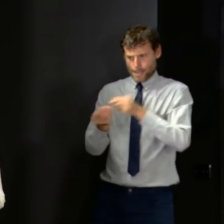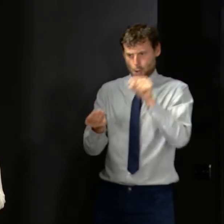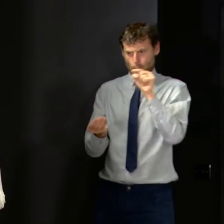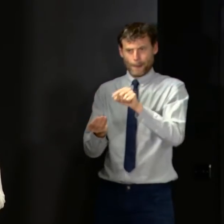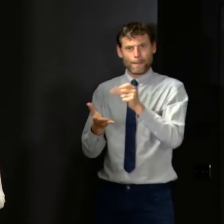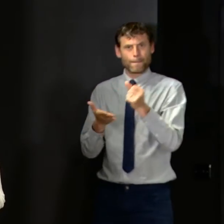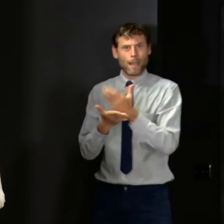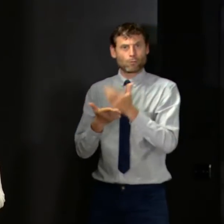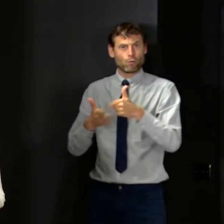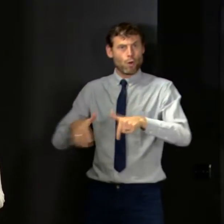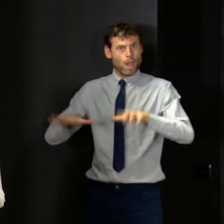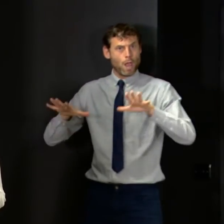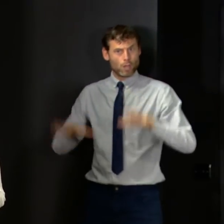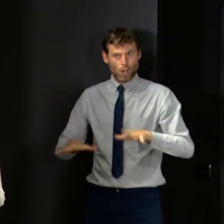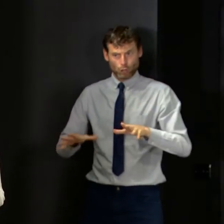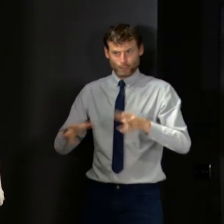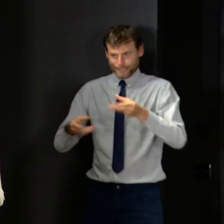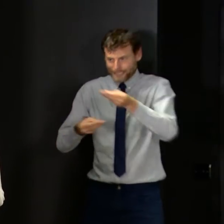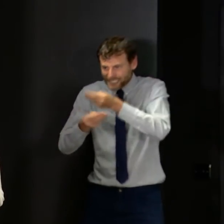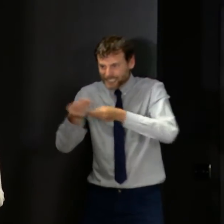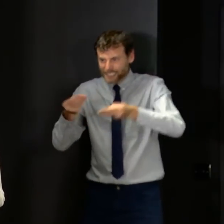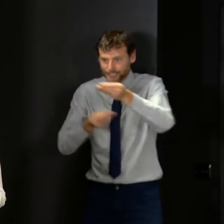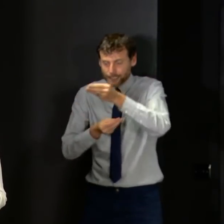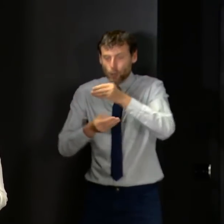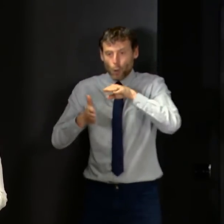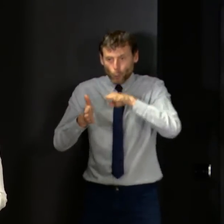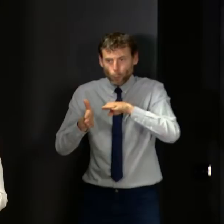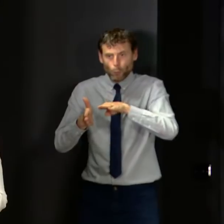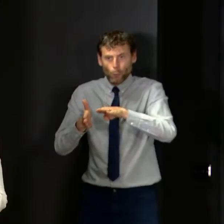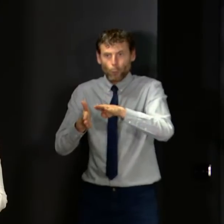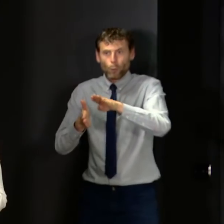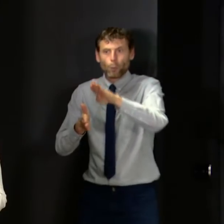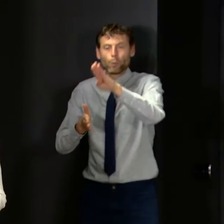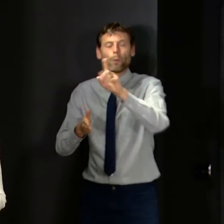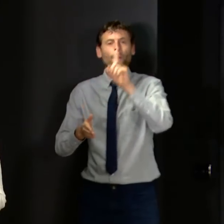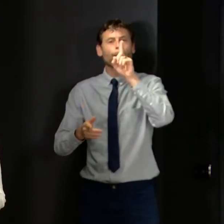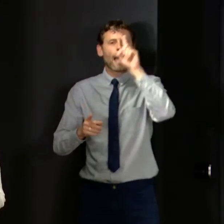our country emerges through this pandemic with a green economic recovery